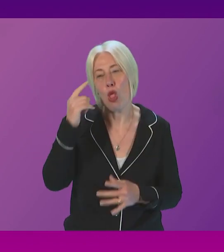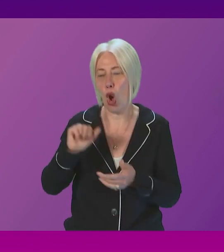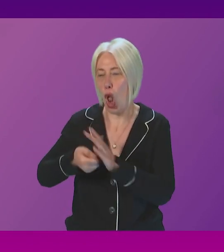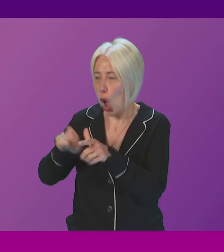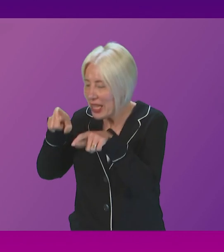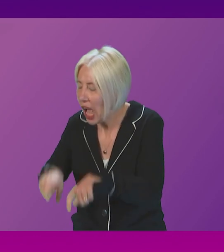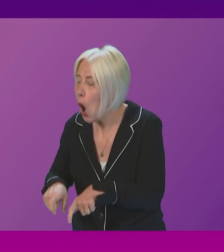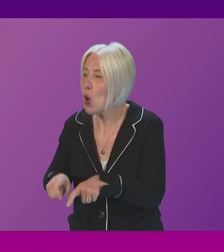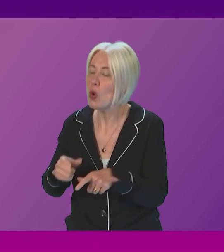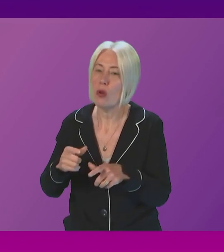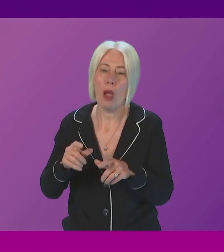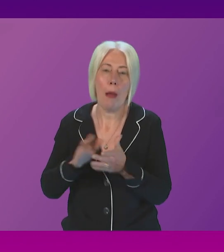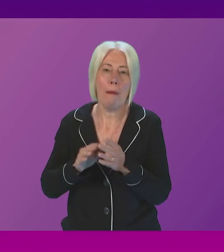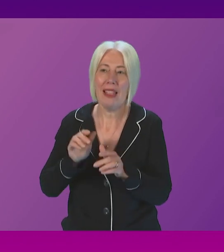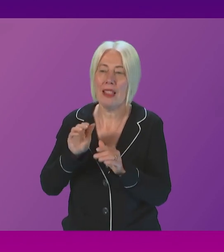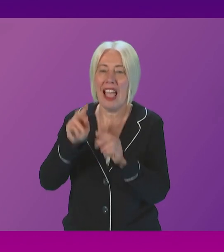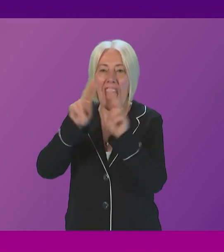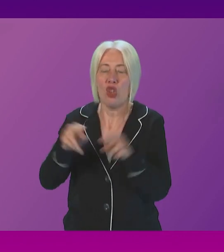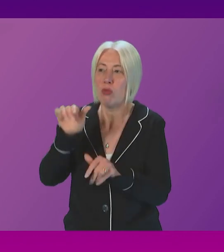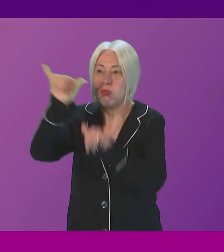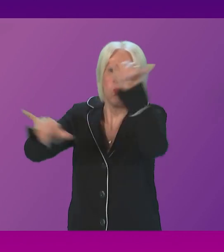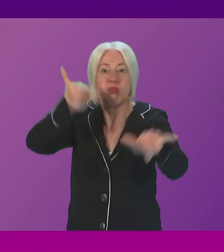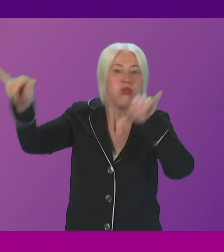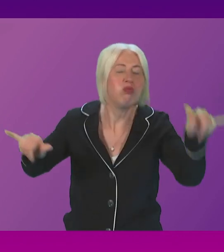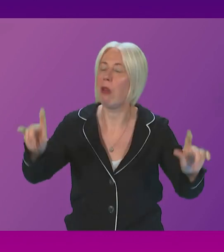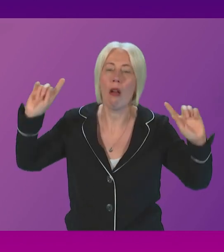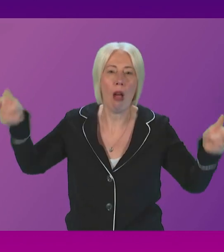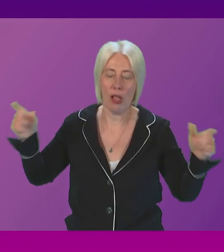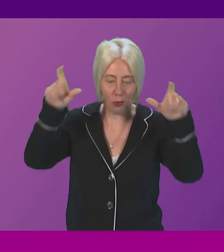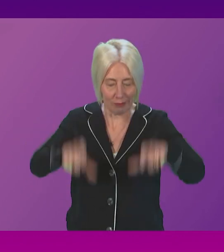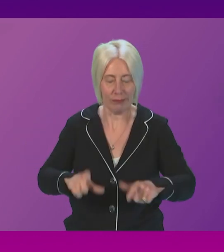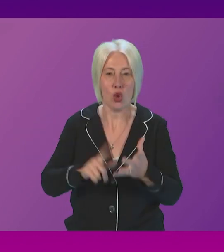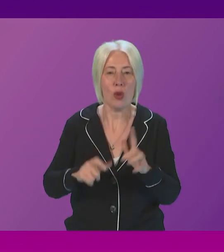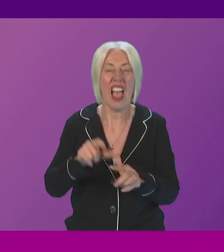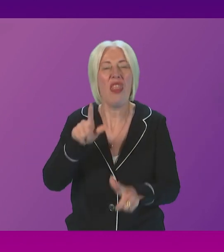travel opportunities. The fund was always intended to be a temporary means of support,